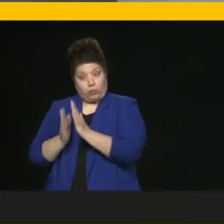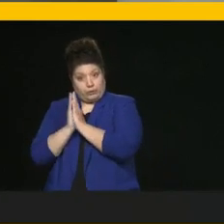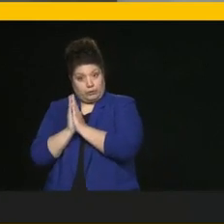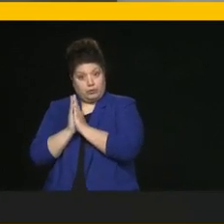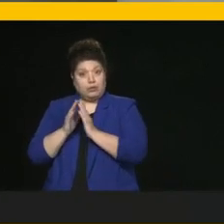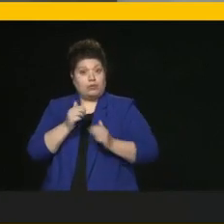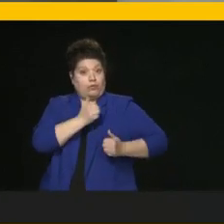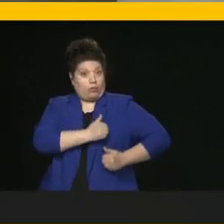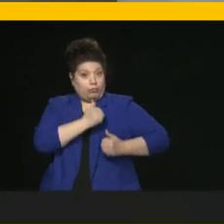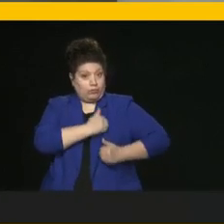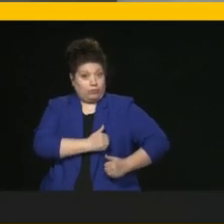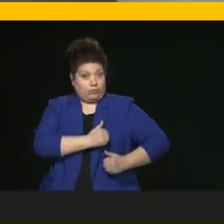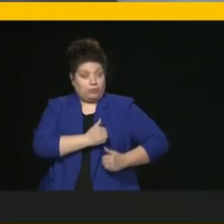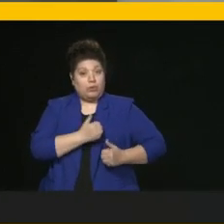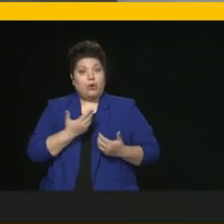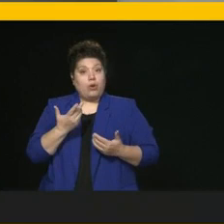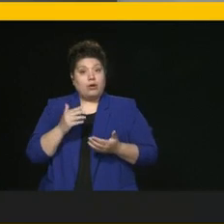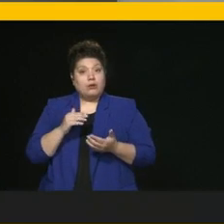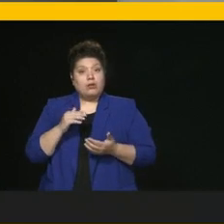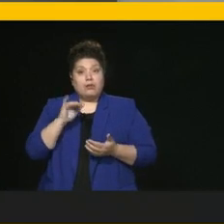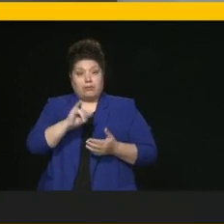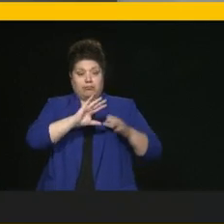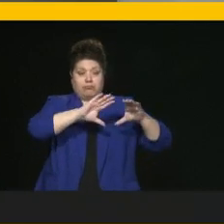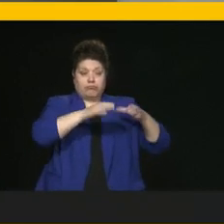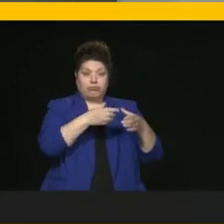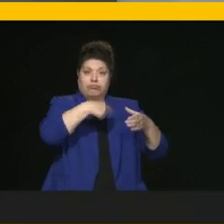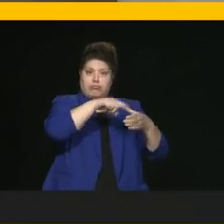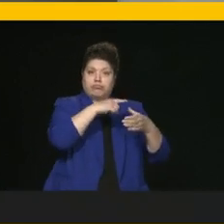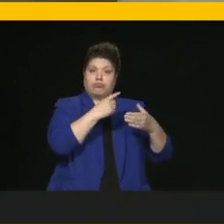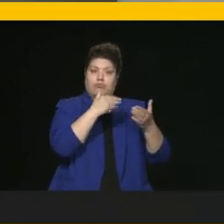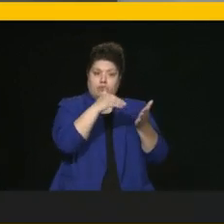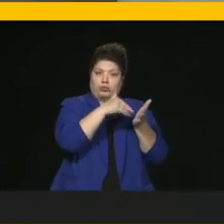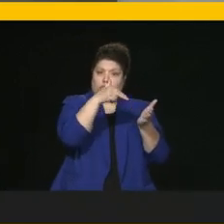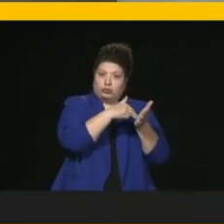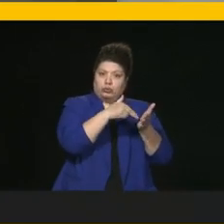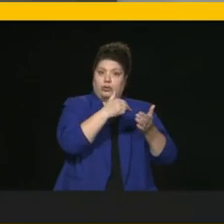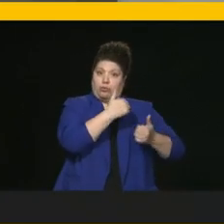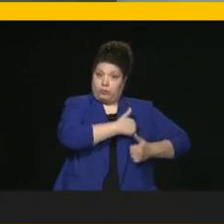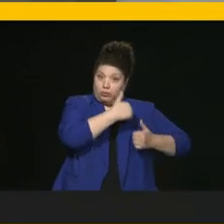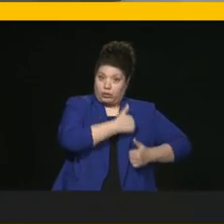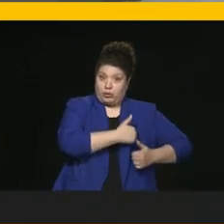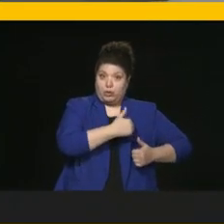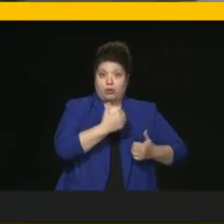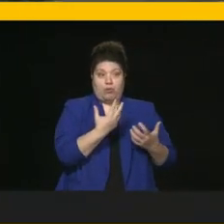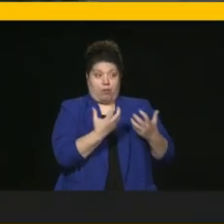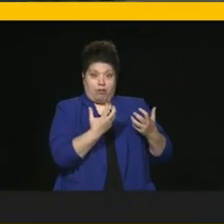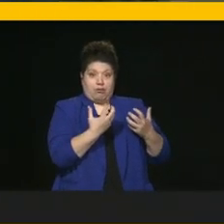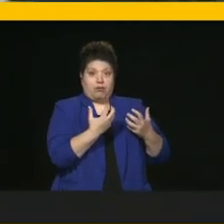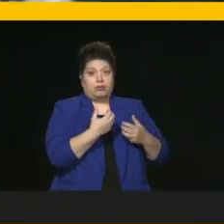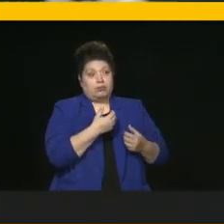IF QUÉBEC REQUESTS ASSISTANCE FROM THE CANADIAN ARMED FORCES OR FROM THE MEDICAL CORPS OF THE